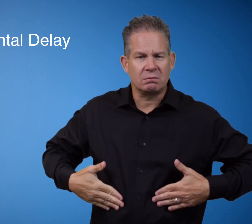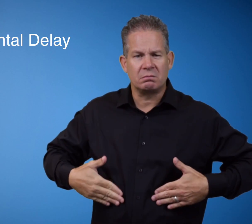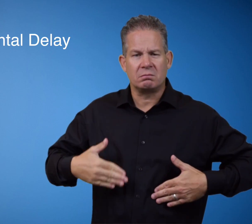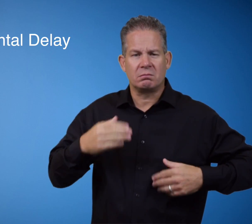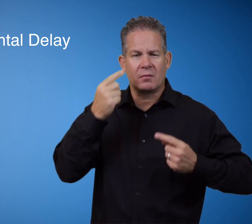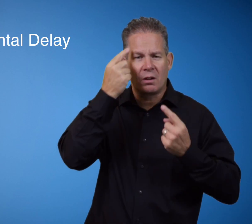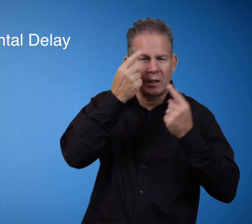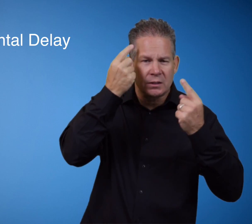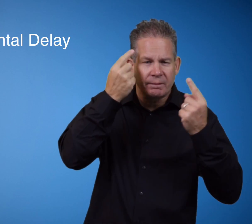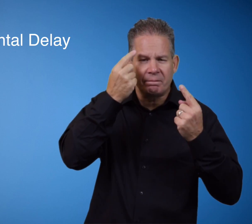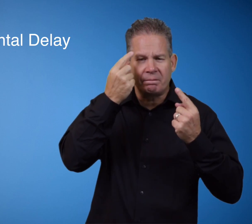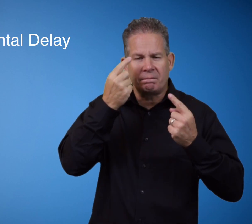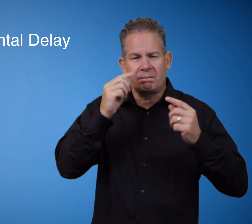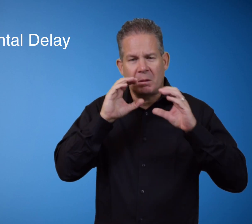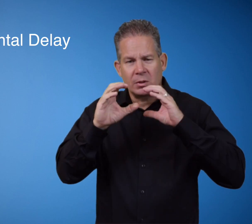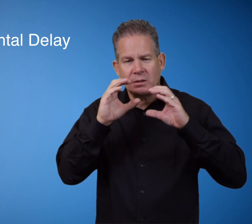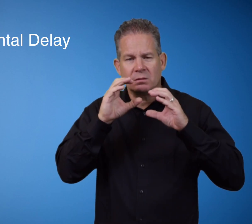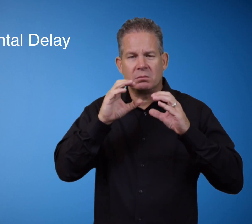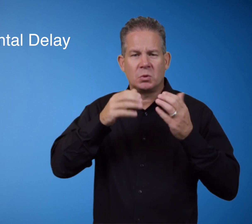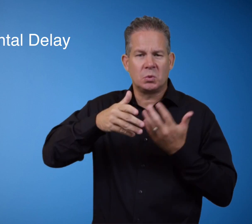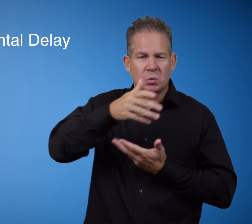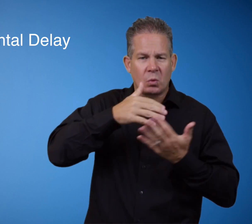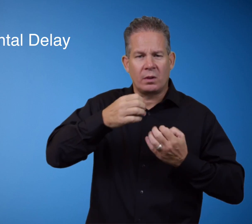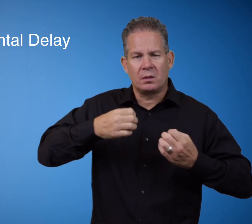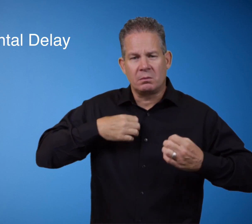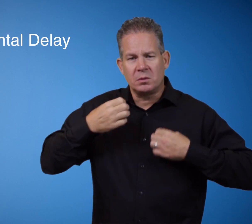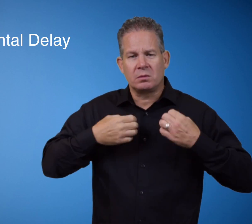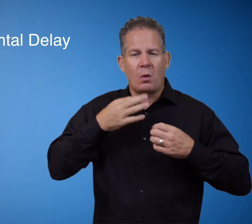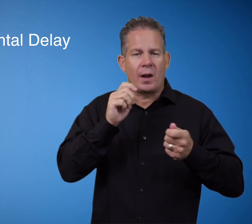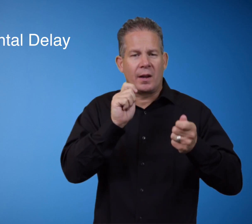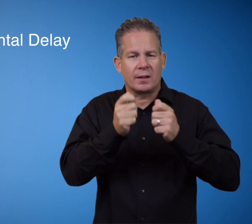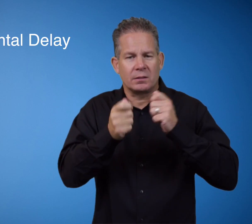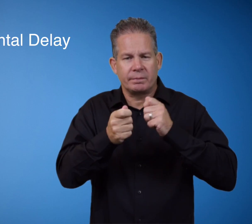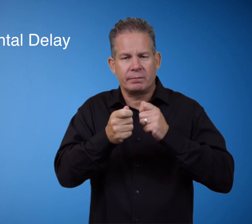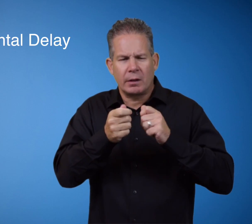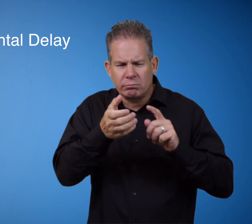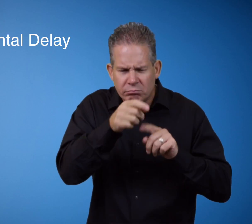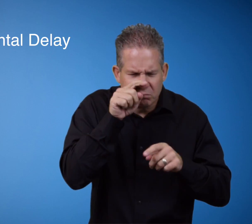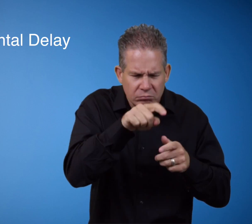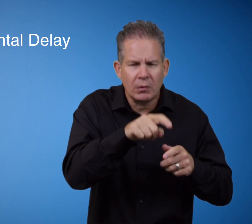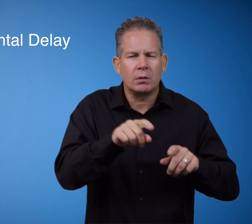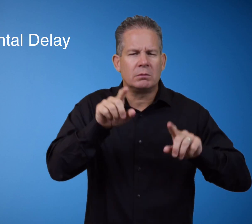This could be physical, cognitive, communication, social, emotional or adaptive.